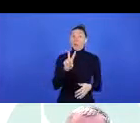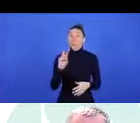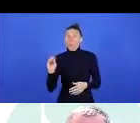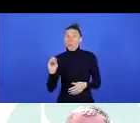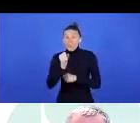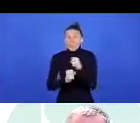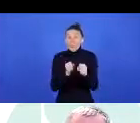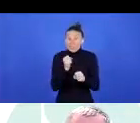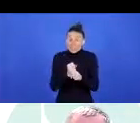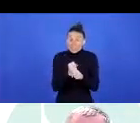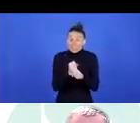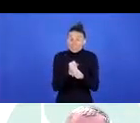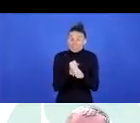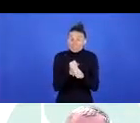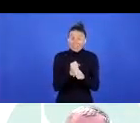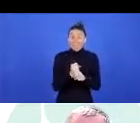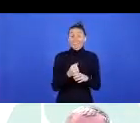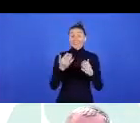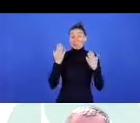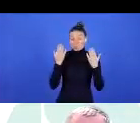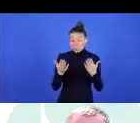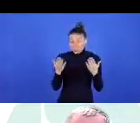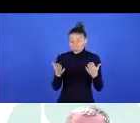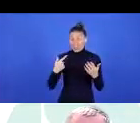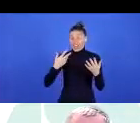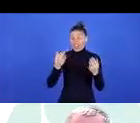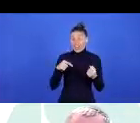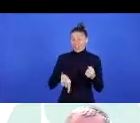and convenient. It has been more than 20 years since med El